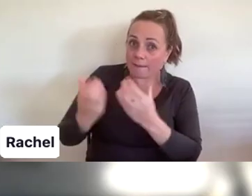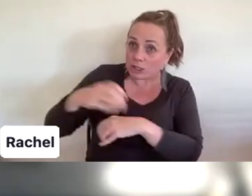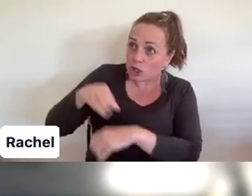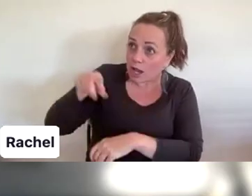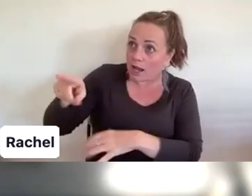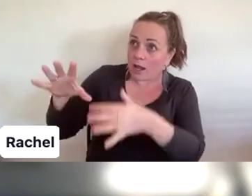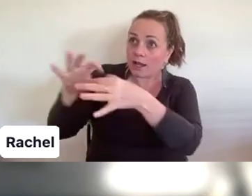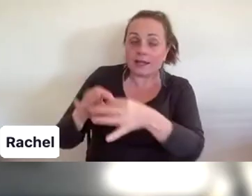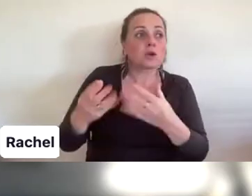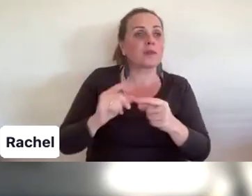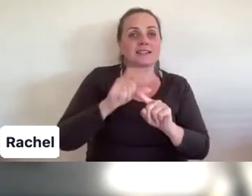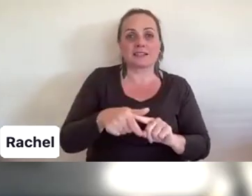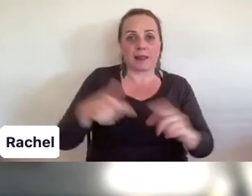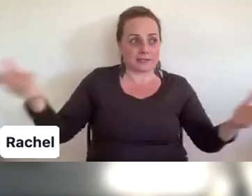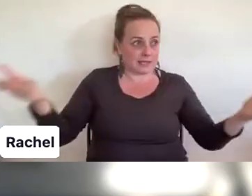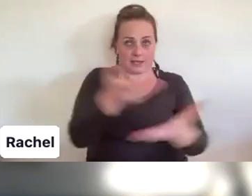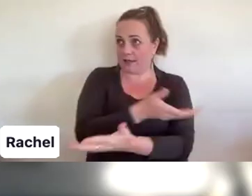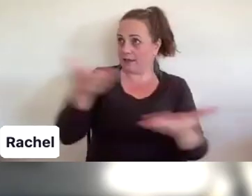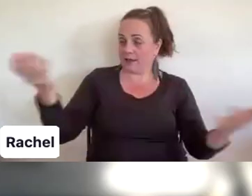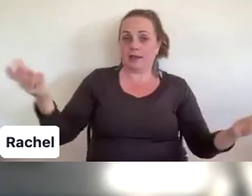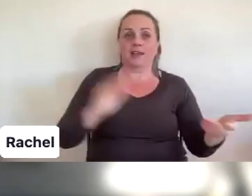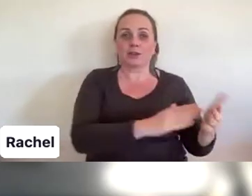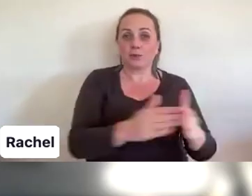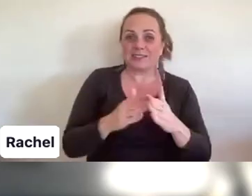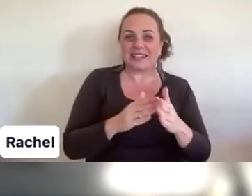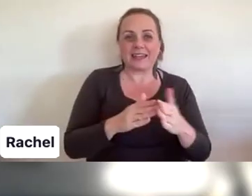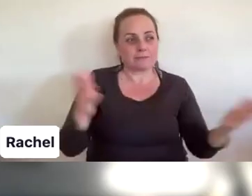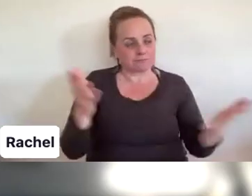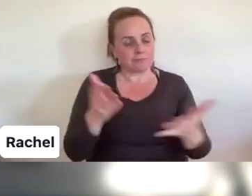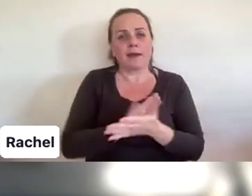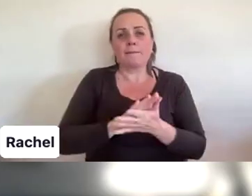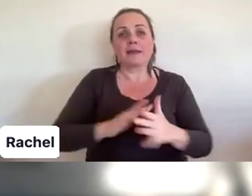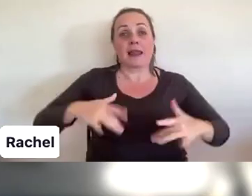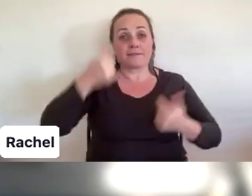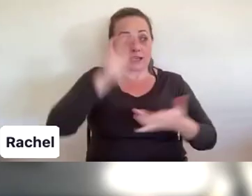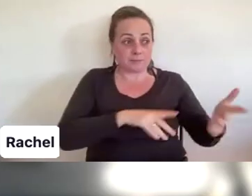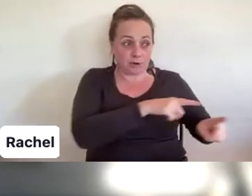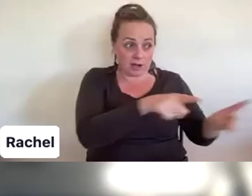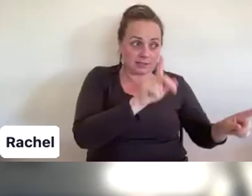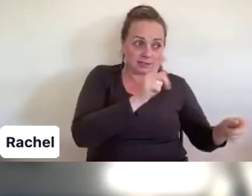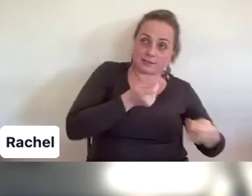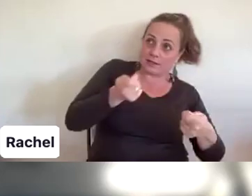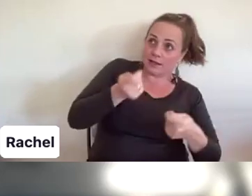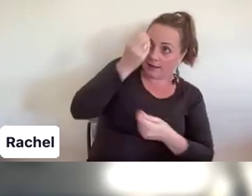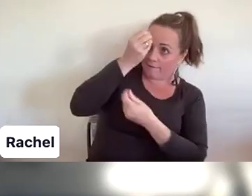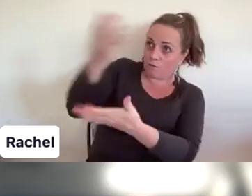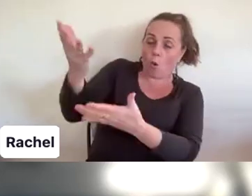disability community so that lived experience can directly inform system design and delivery.